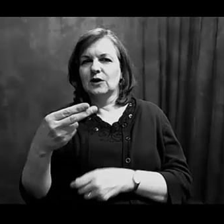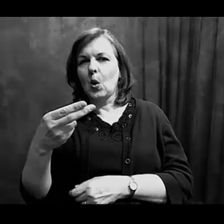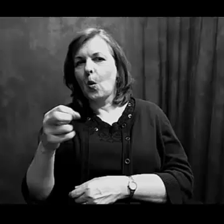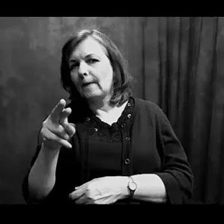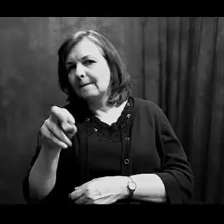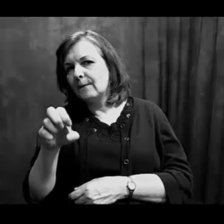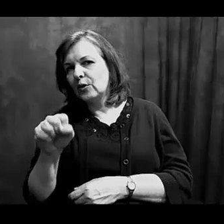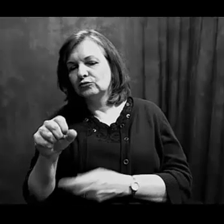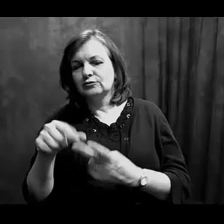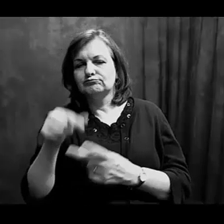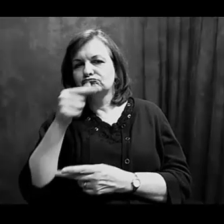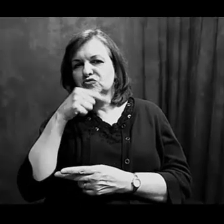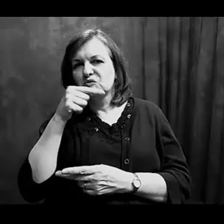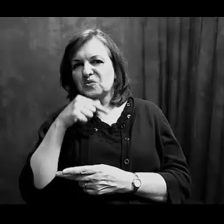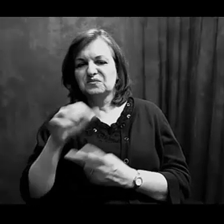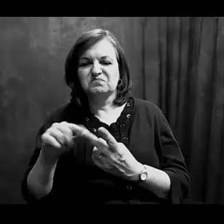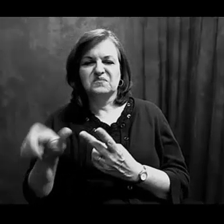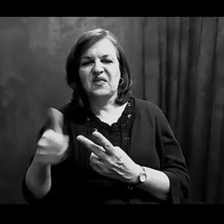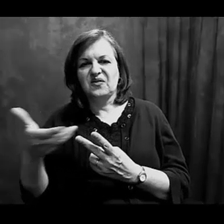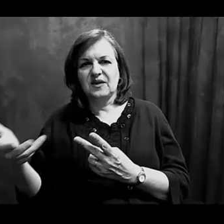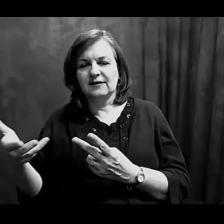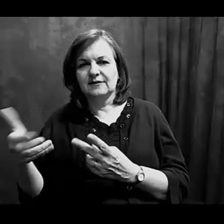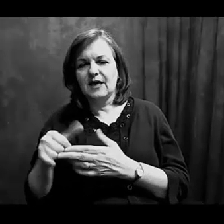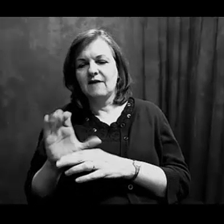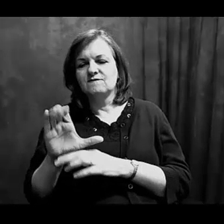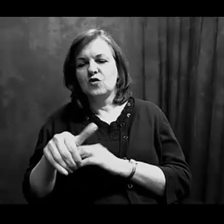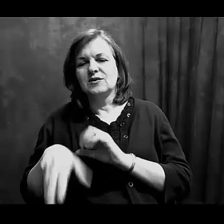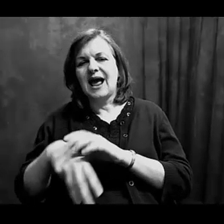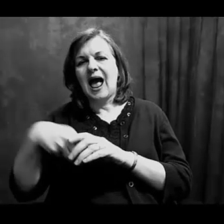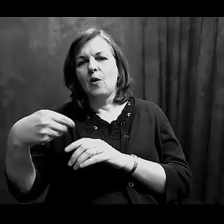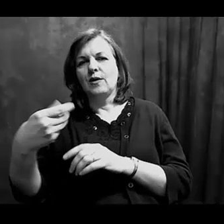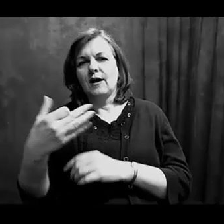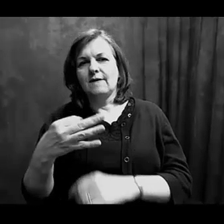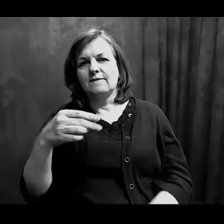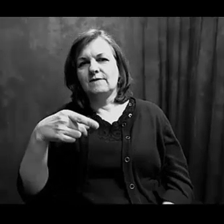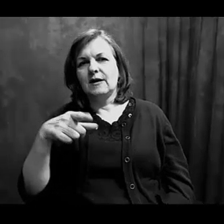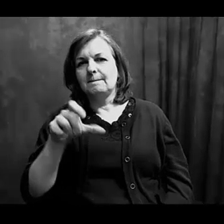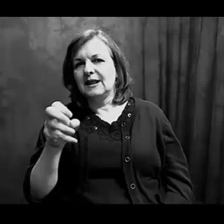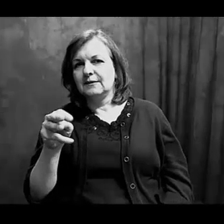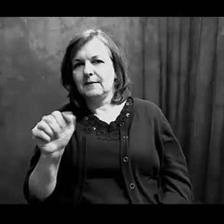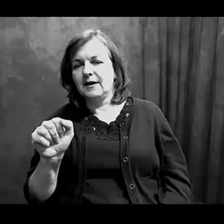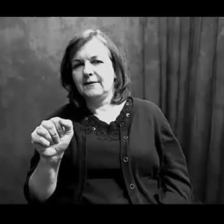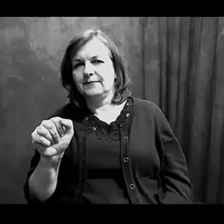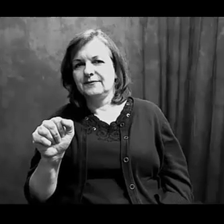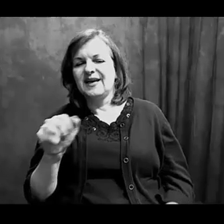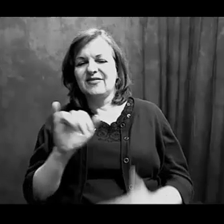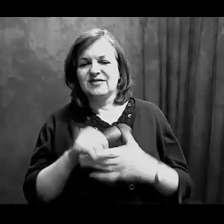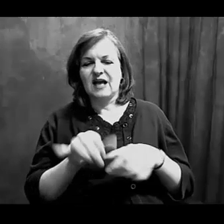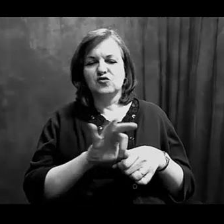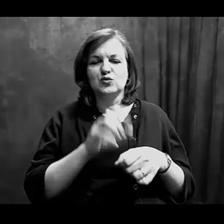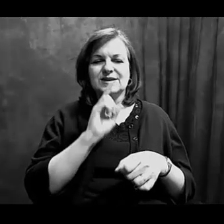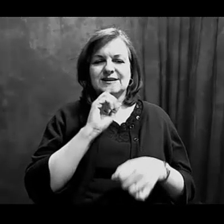that's forced out of plasma so this is plasma of without proteins